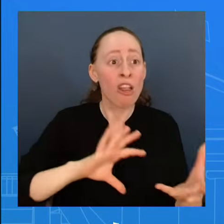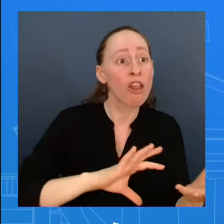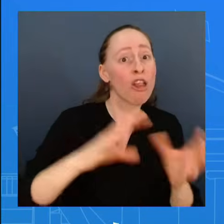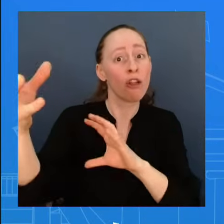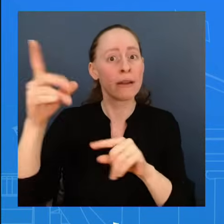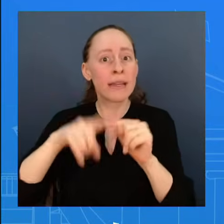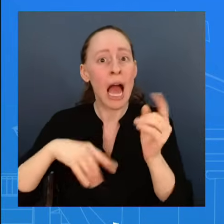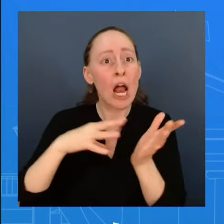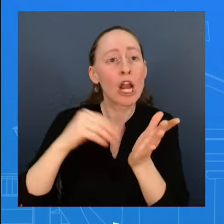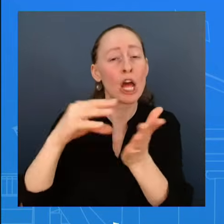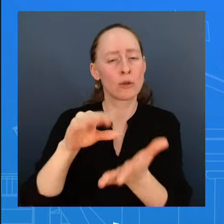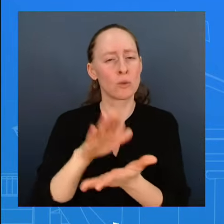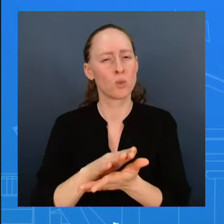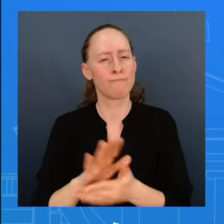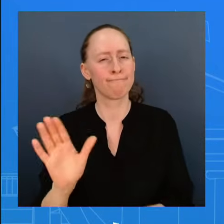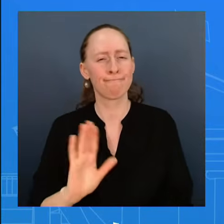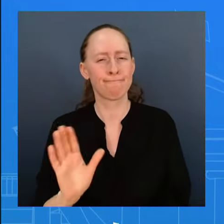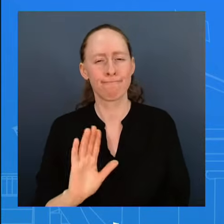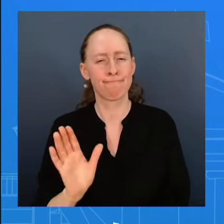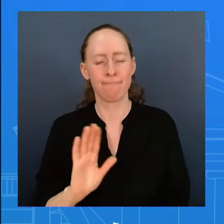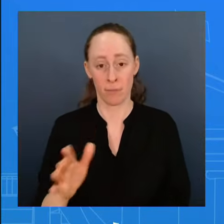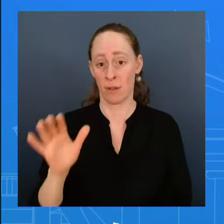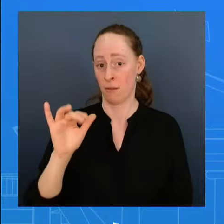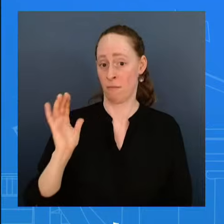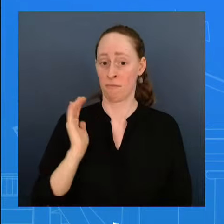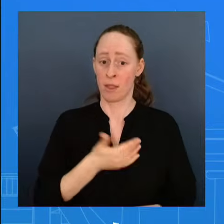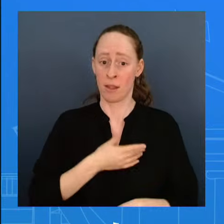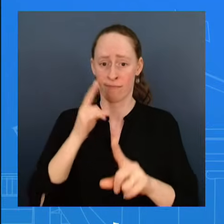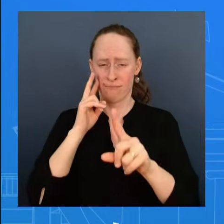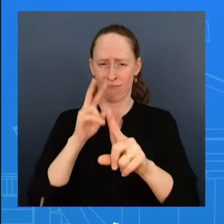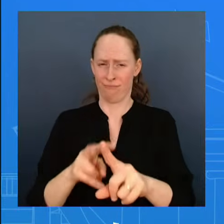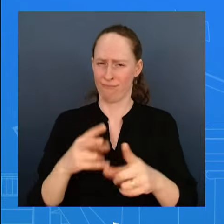It is important that students and communities feel safe here.